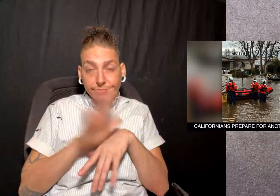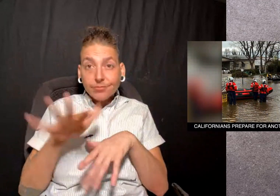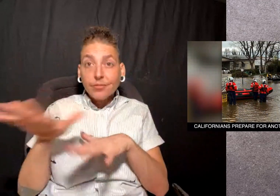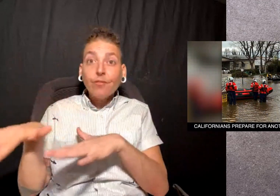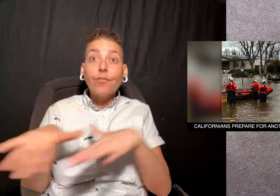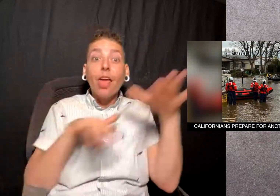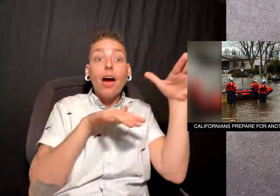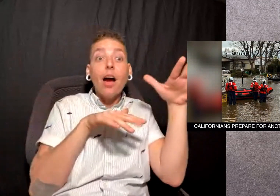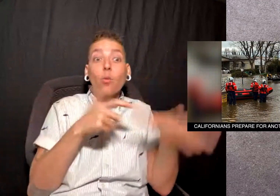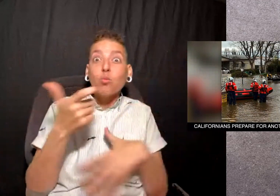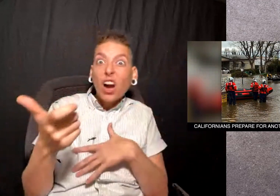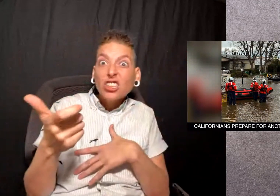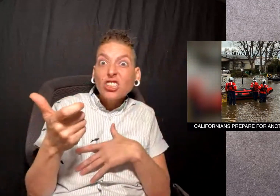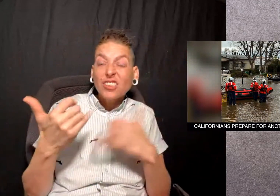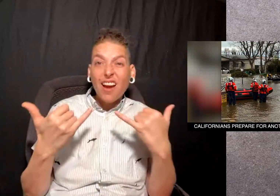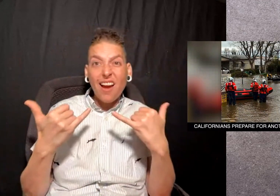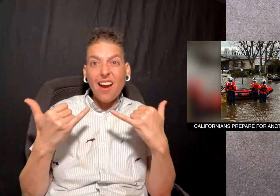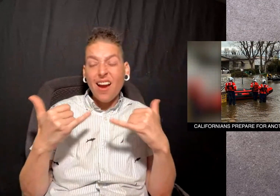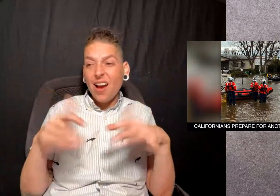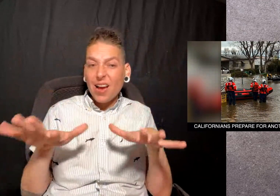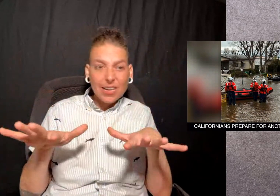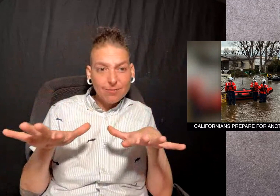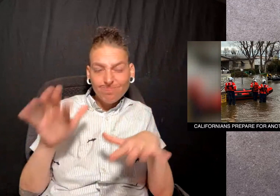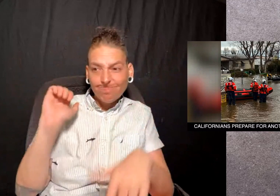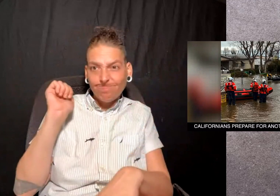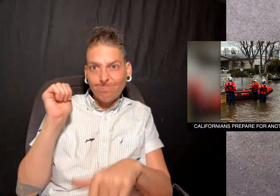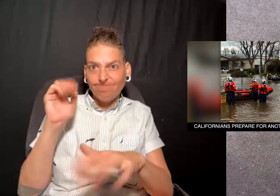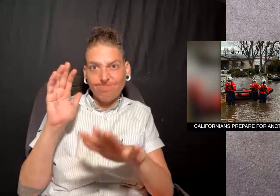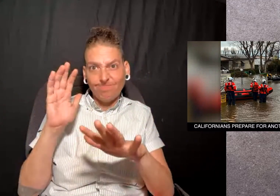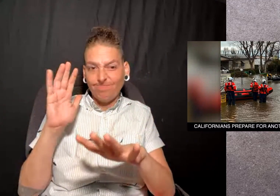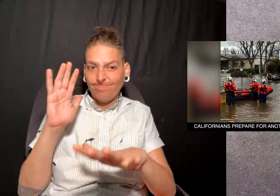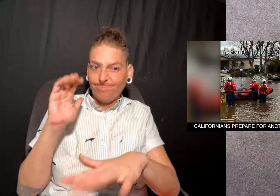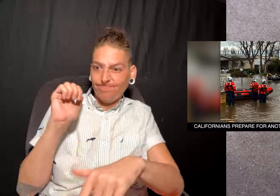flood watches are in place for around 8 million people